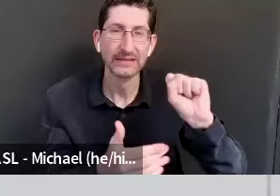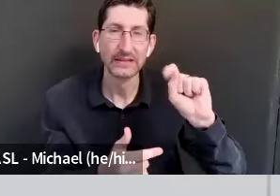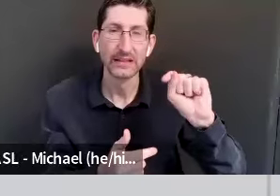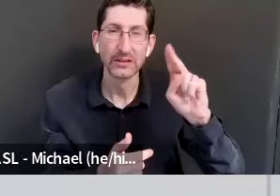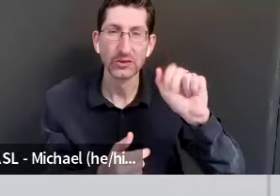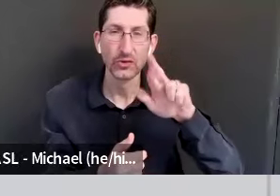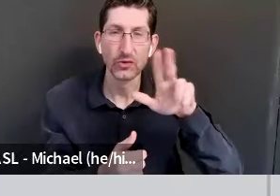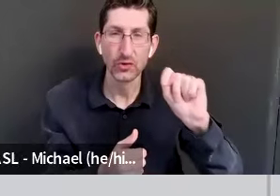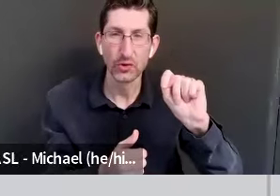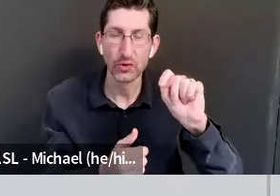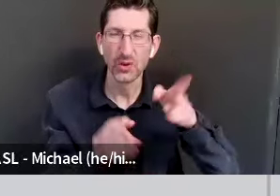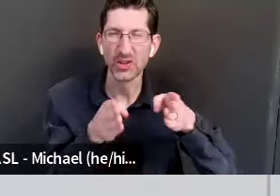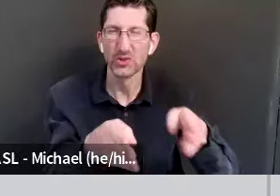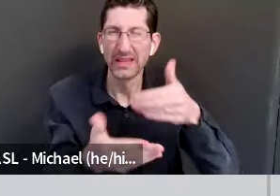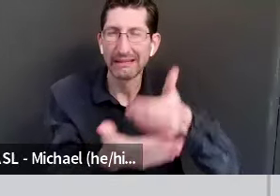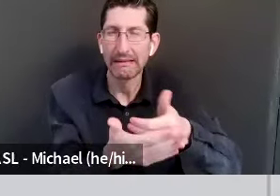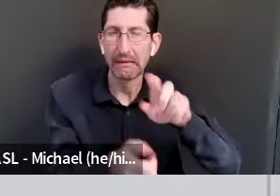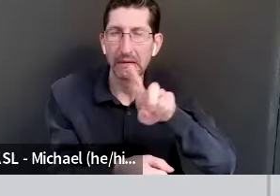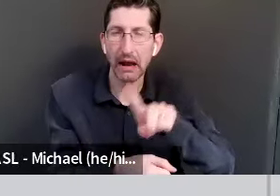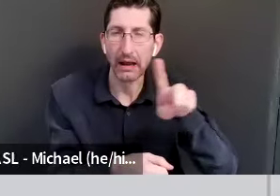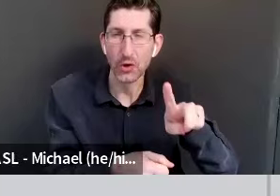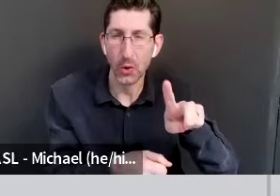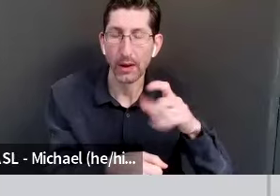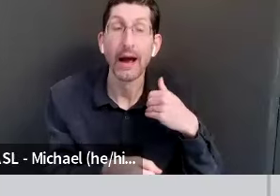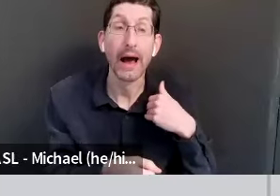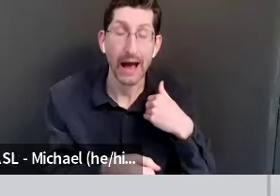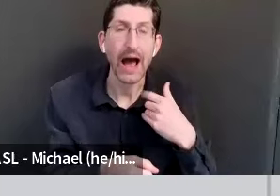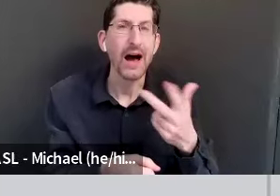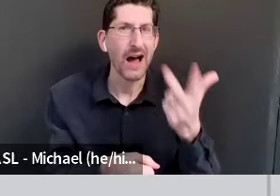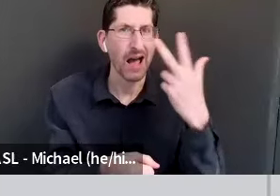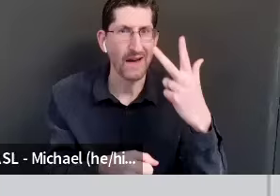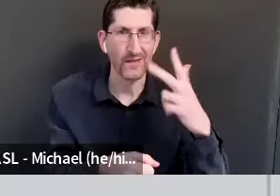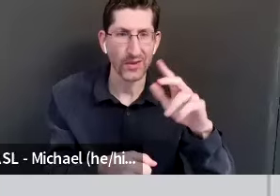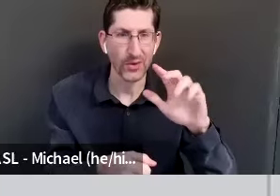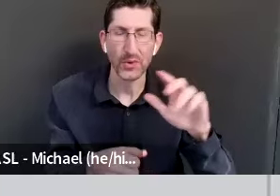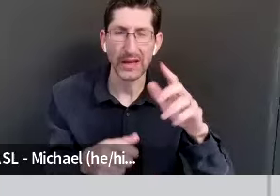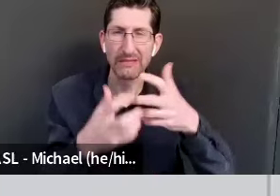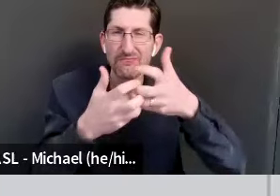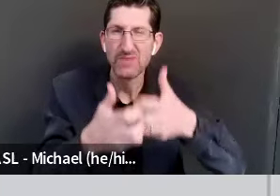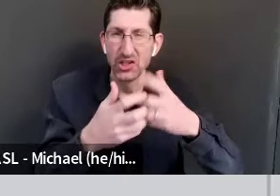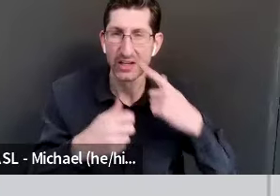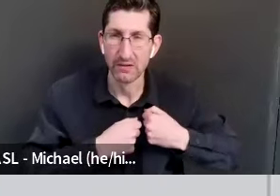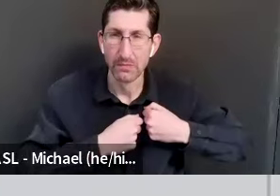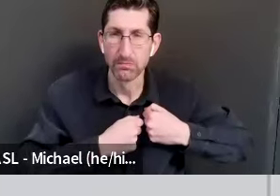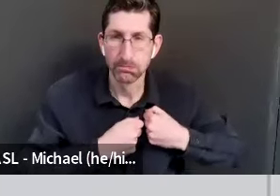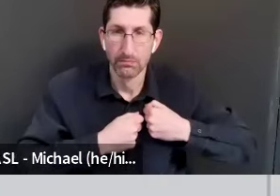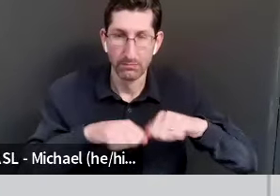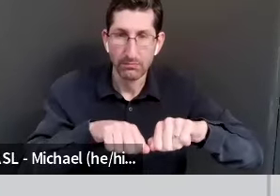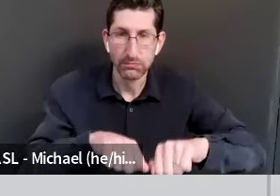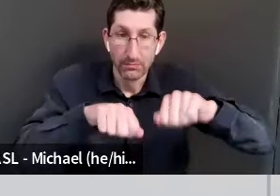FOR THE BOARD ROOM IS ONE FLOOR DOWN, ON STUART STREET BESIDE THE DUNKIN' DONUTS. THERE ARE THREE AUTOMATED